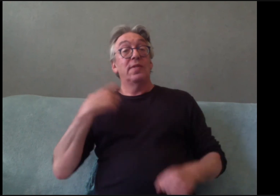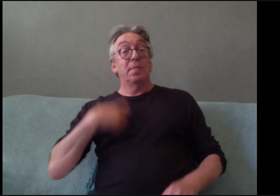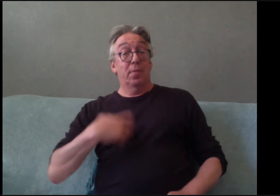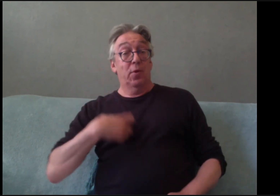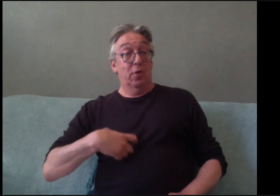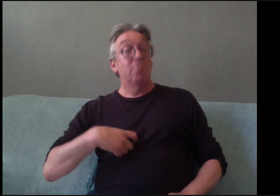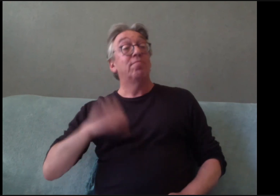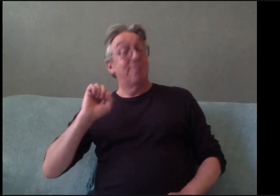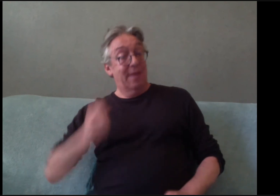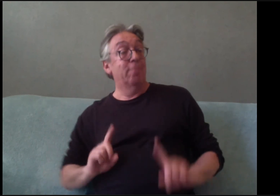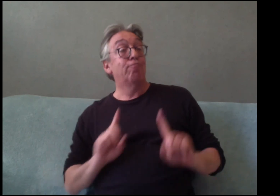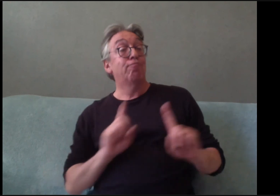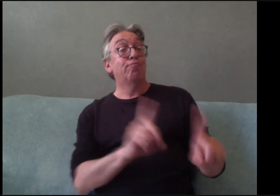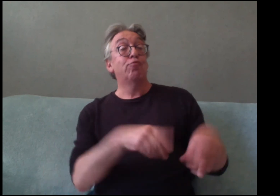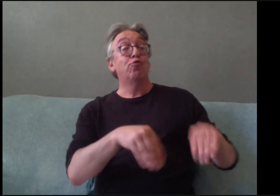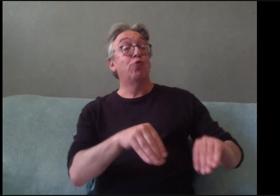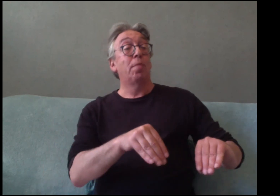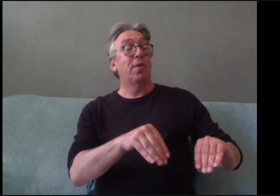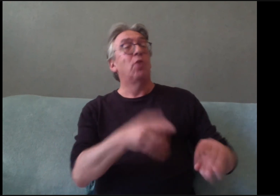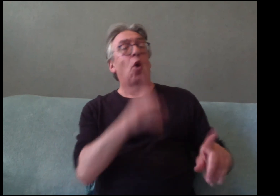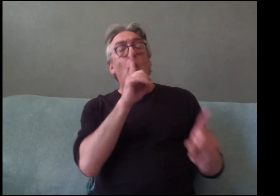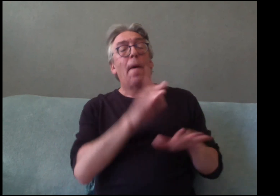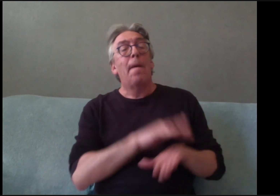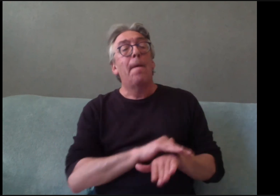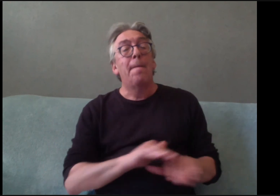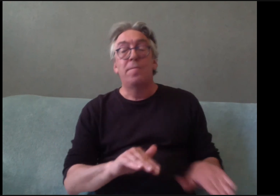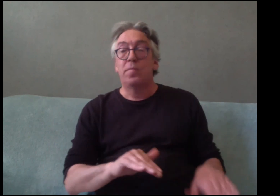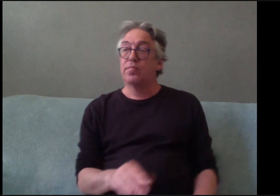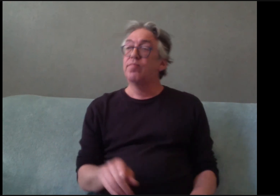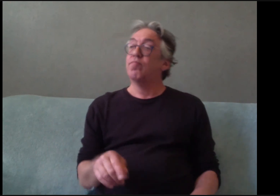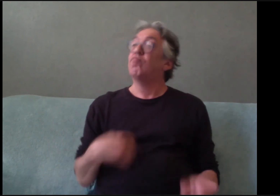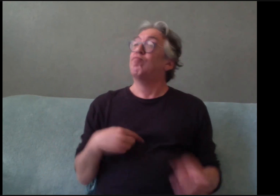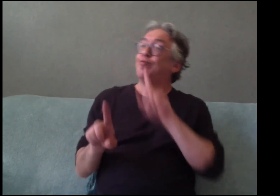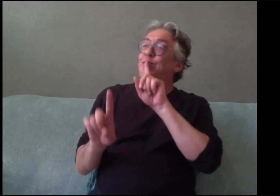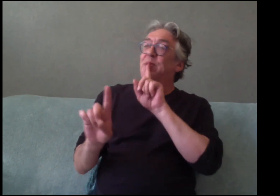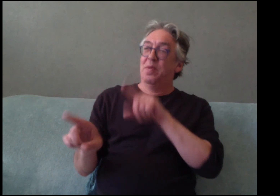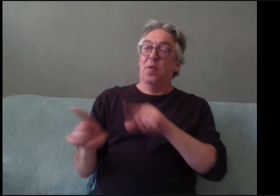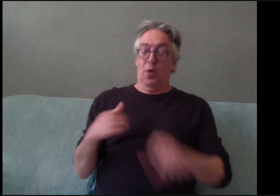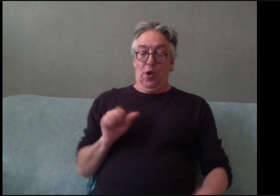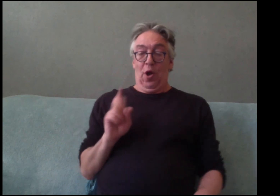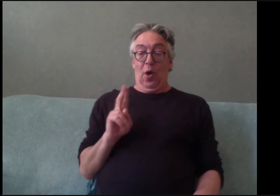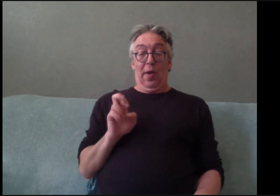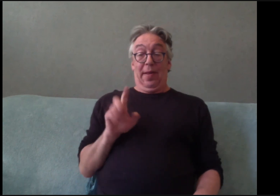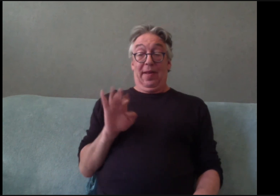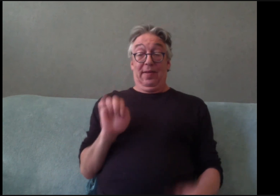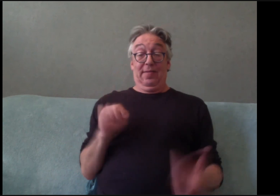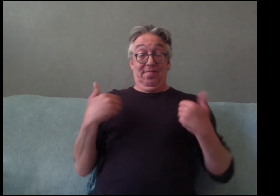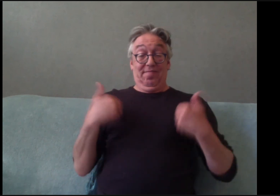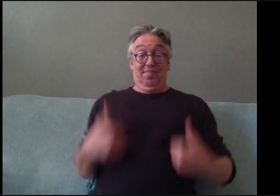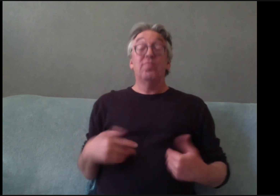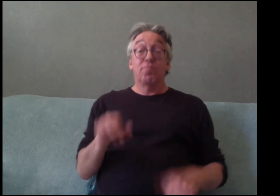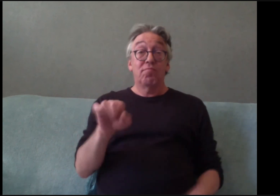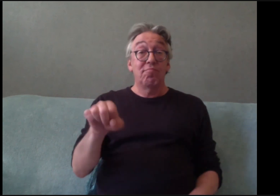So it's basically set in times since the days that are reserved